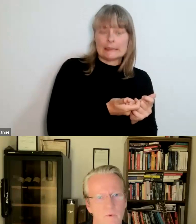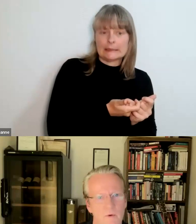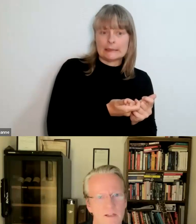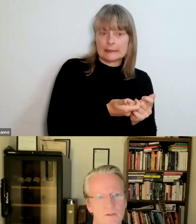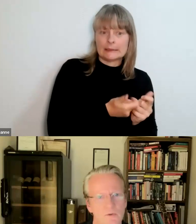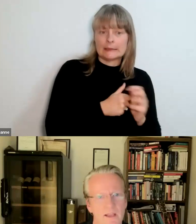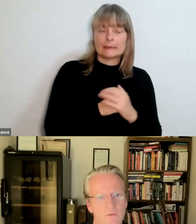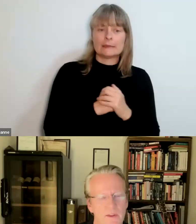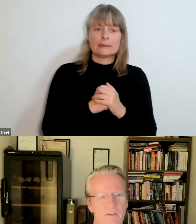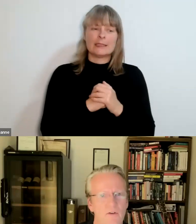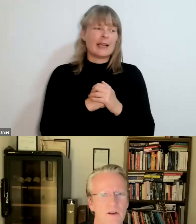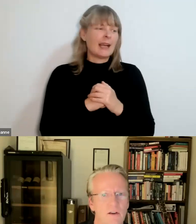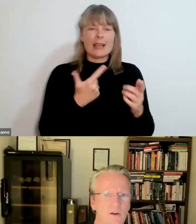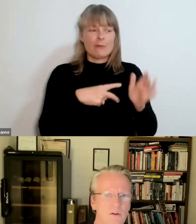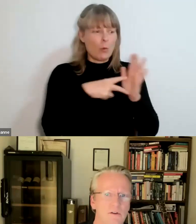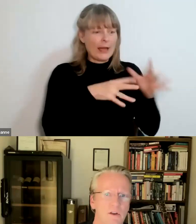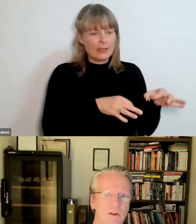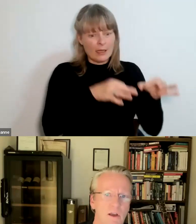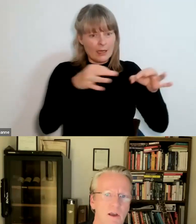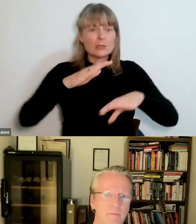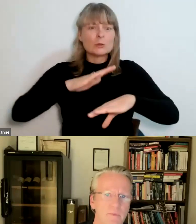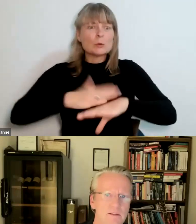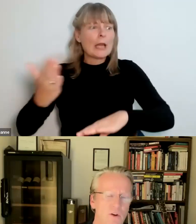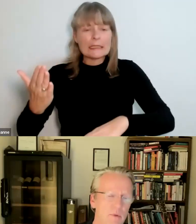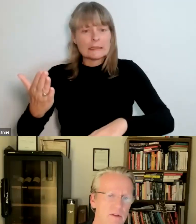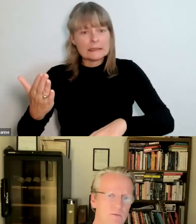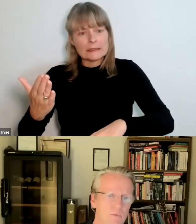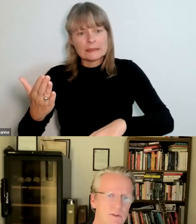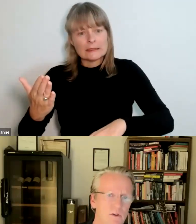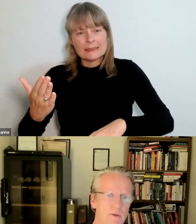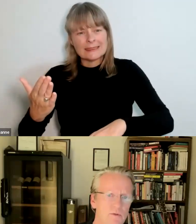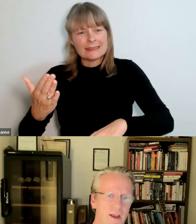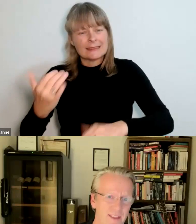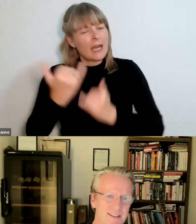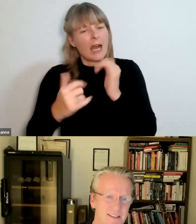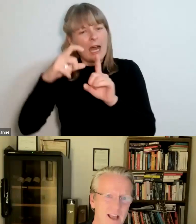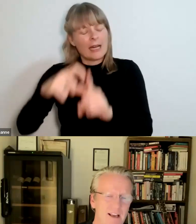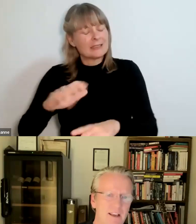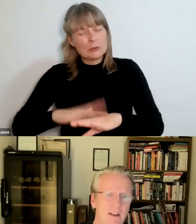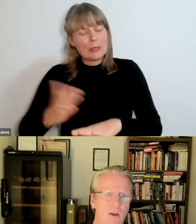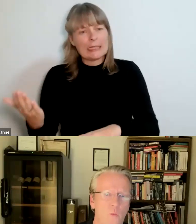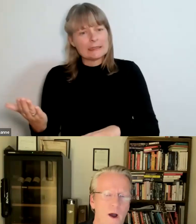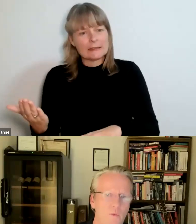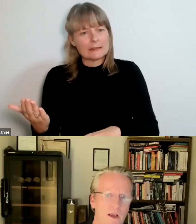bring learning difficulties along the way. We try to address these issues,